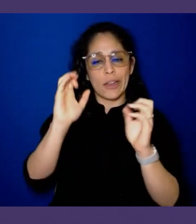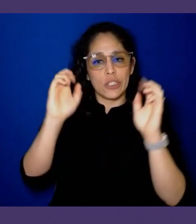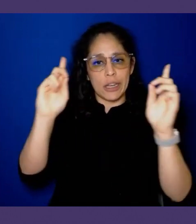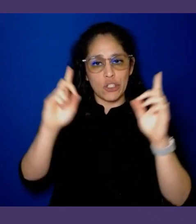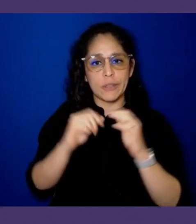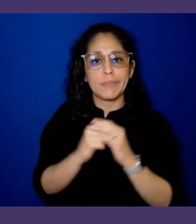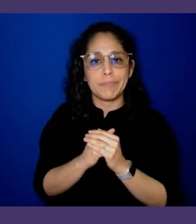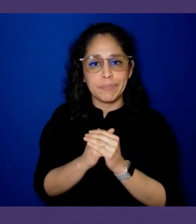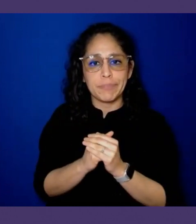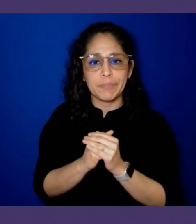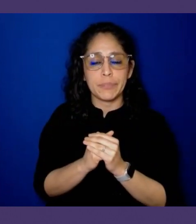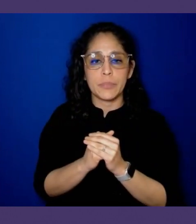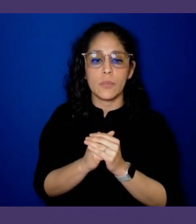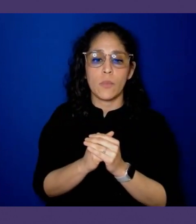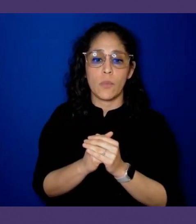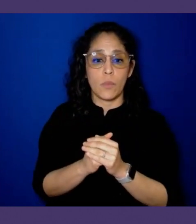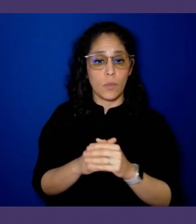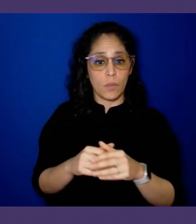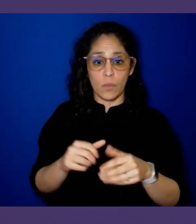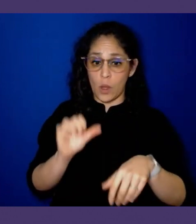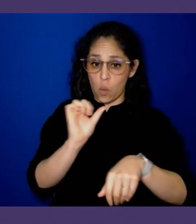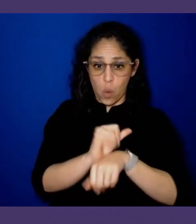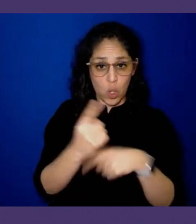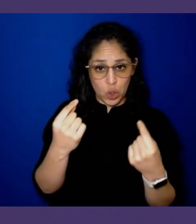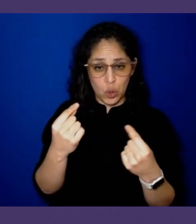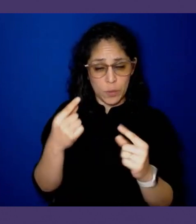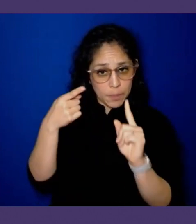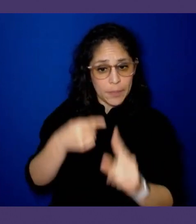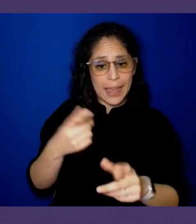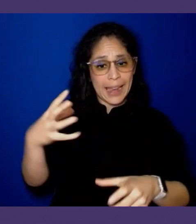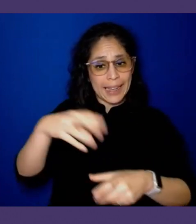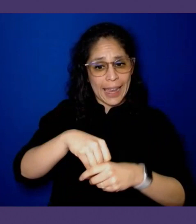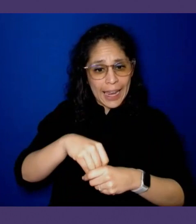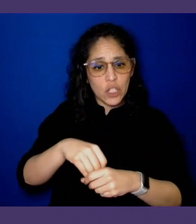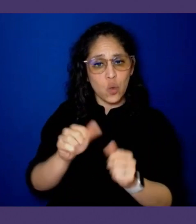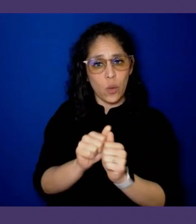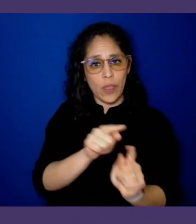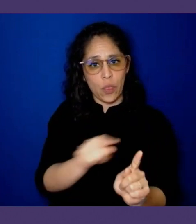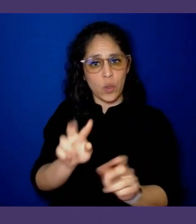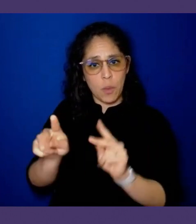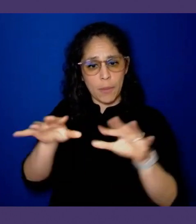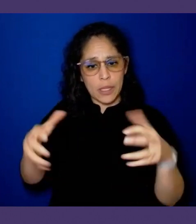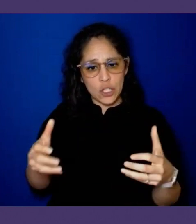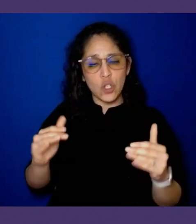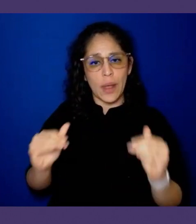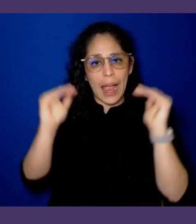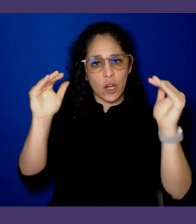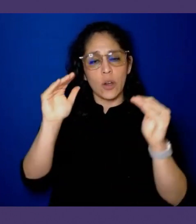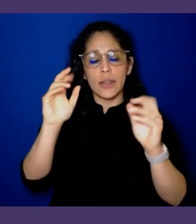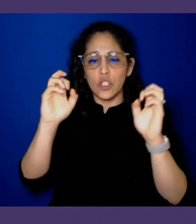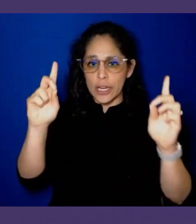engage with those populations in higher education, and that could be two-year campuses, four-year campuses,